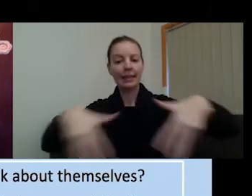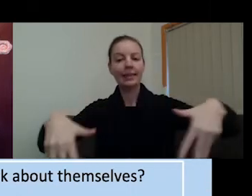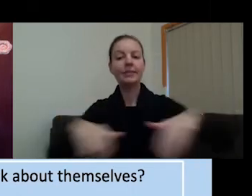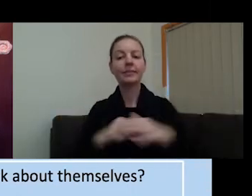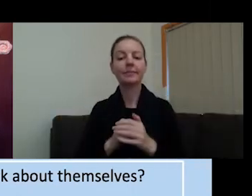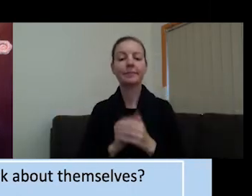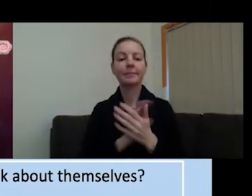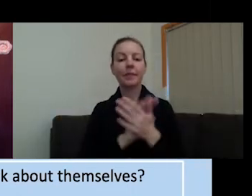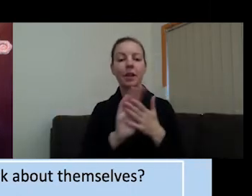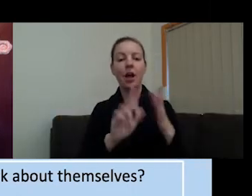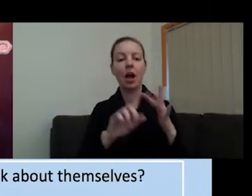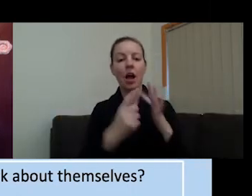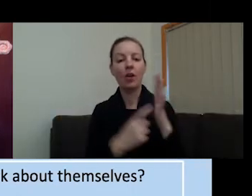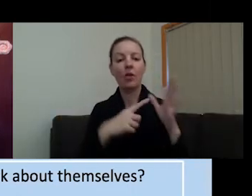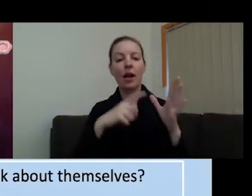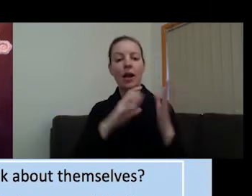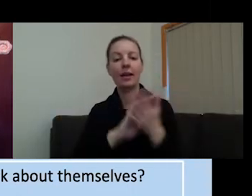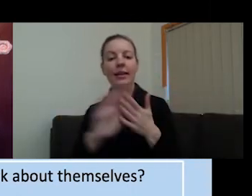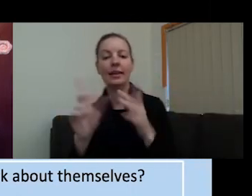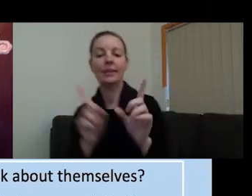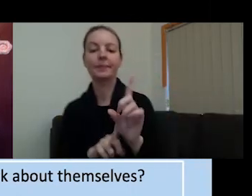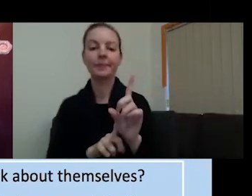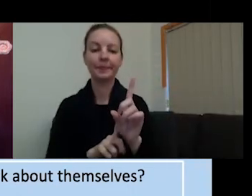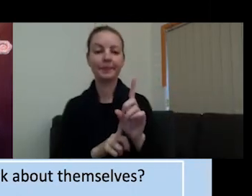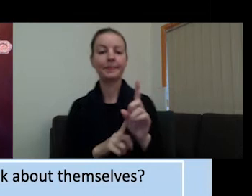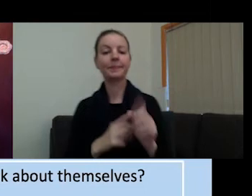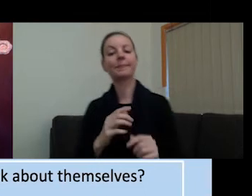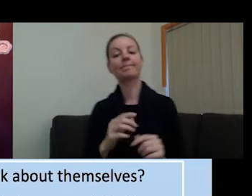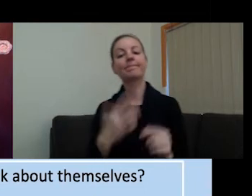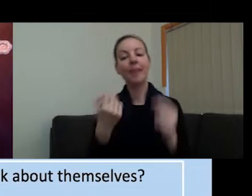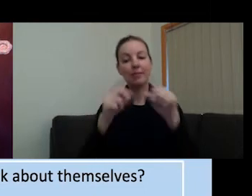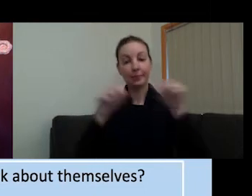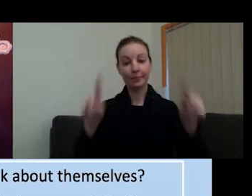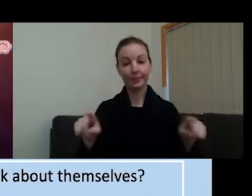screen at the moment is a blue slide. There is a yellow triangle.